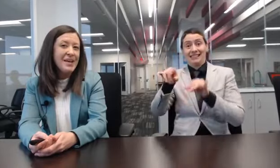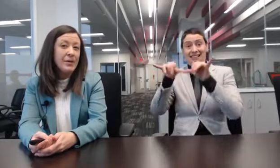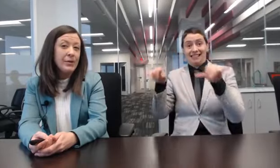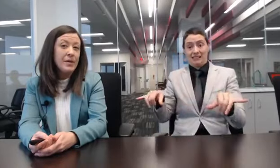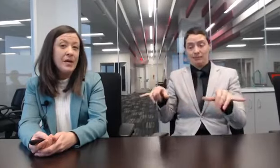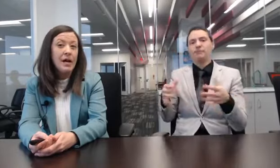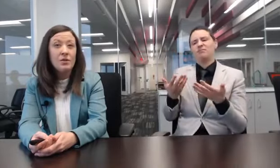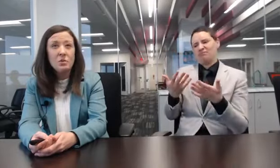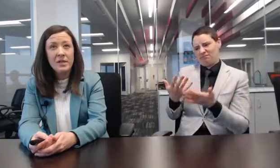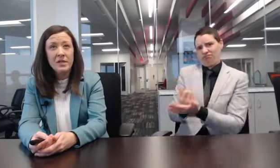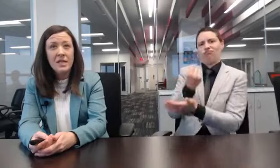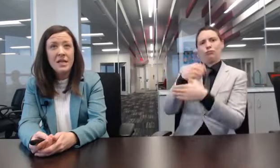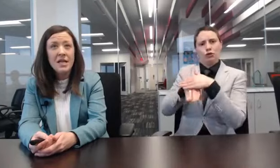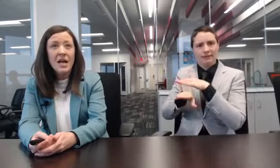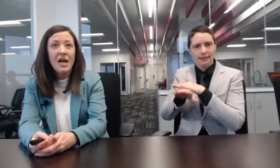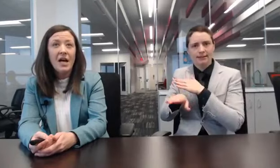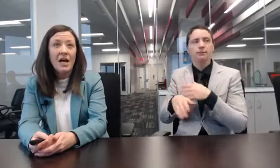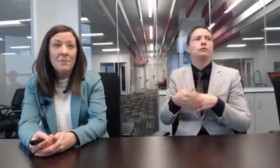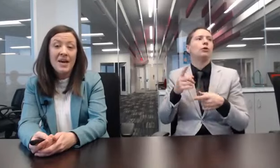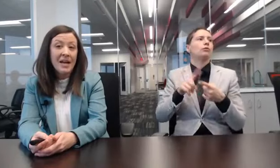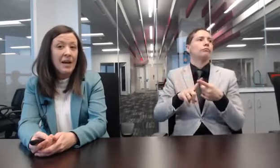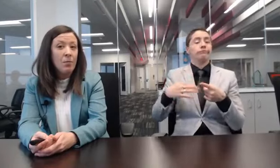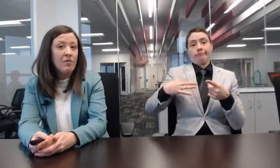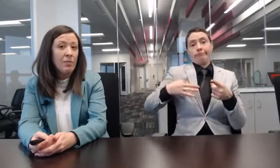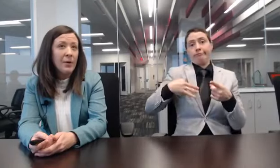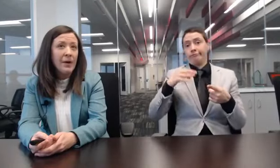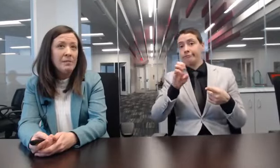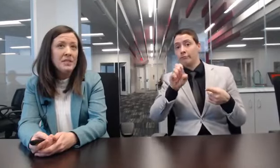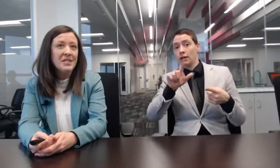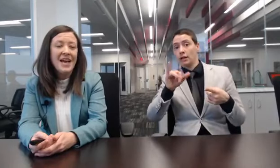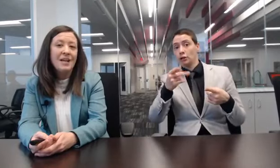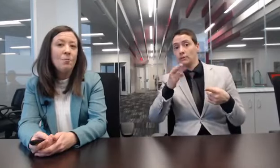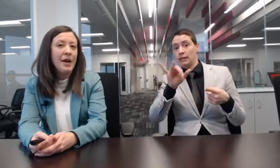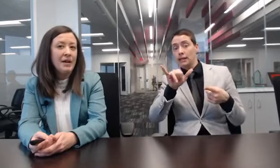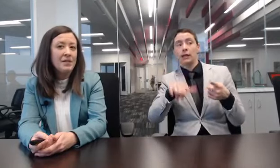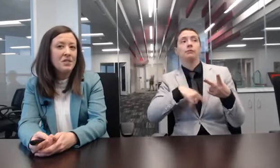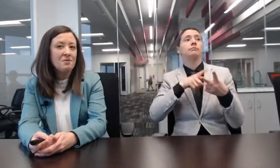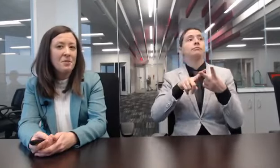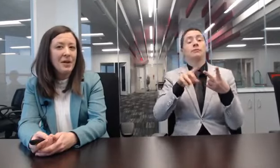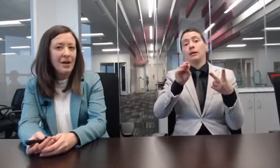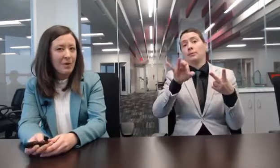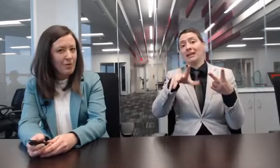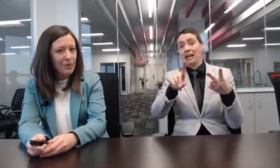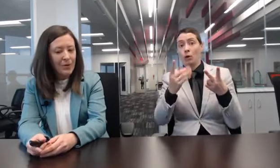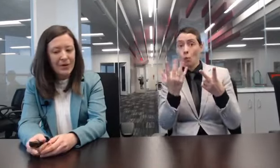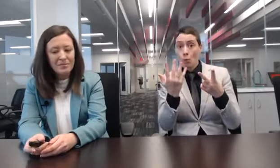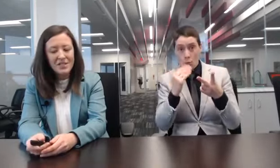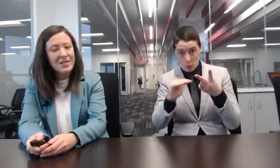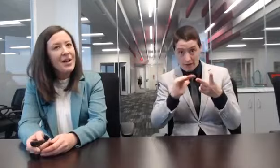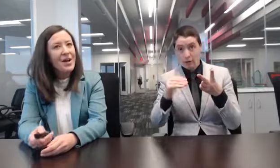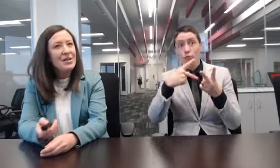including eligibility, Medicaid waiver programs, and waiting lists for Medicaid waiver programs.